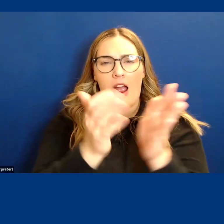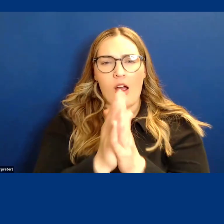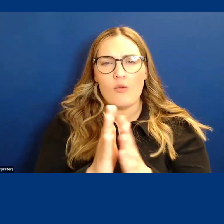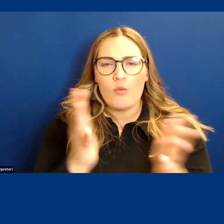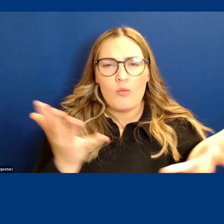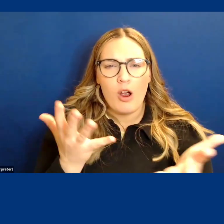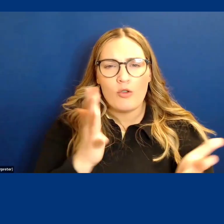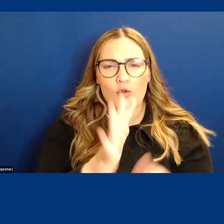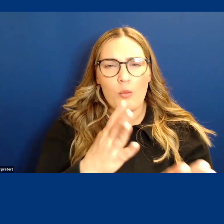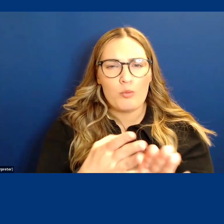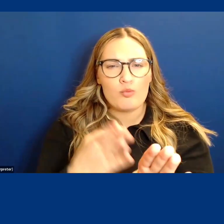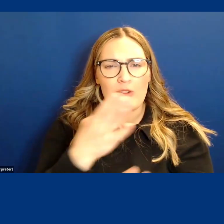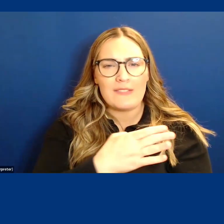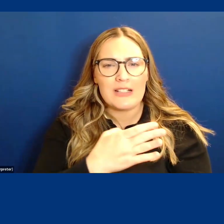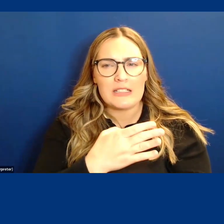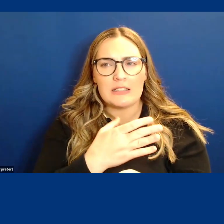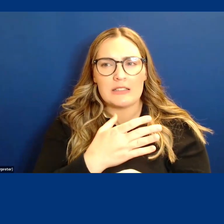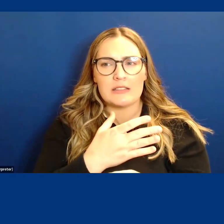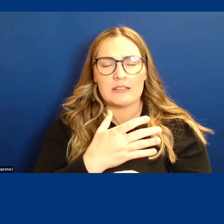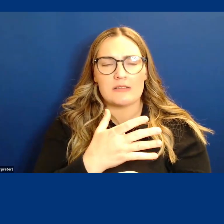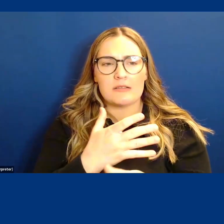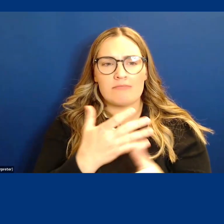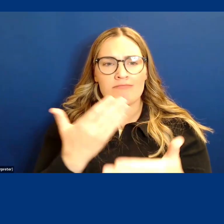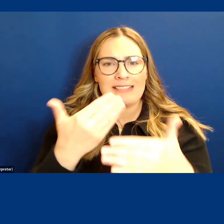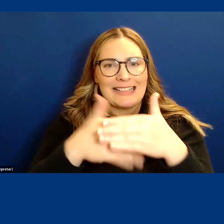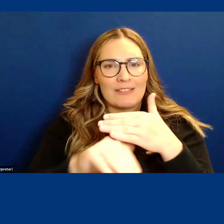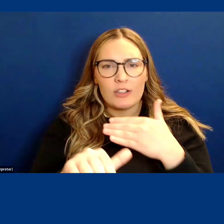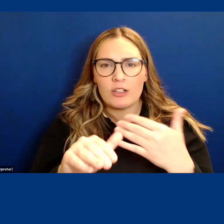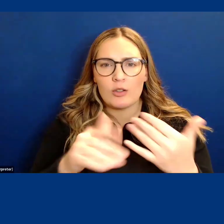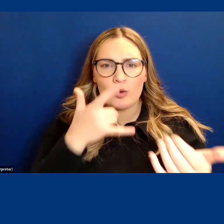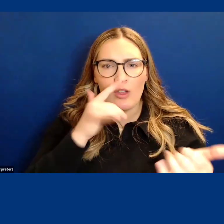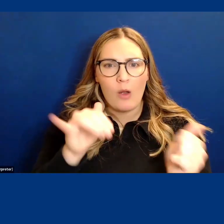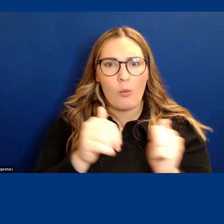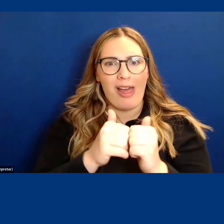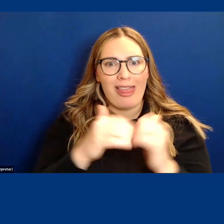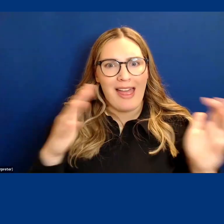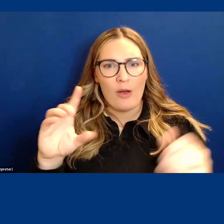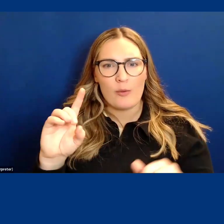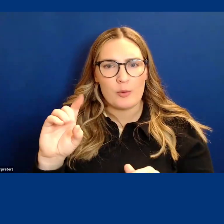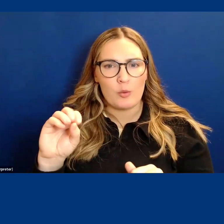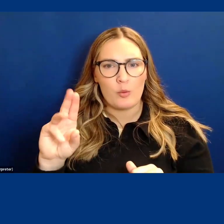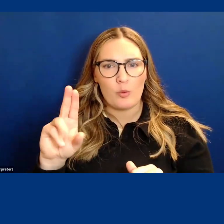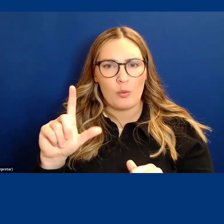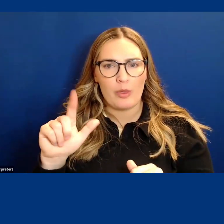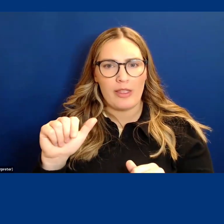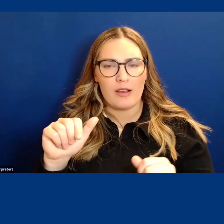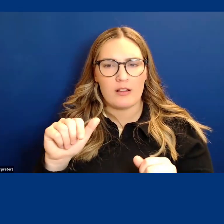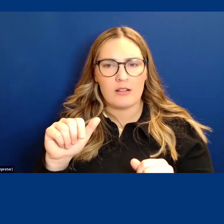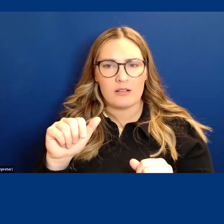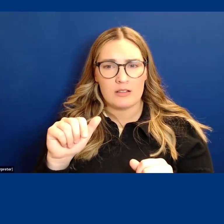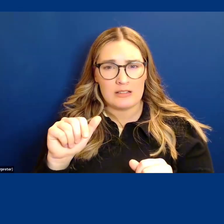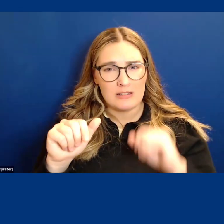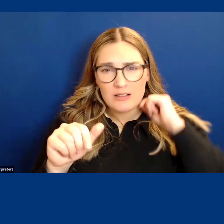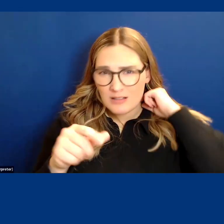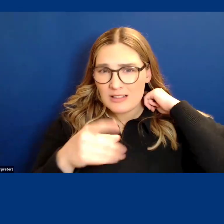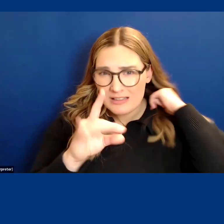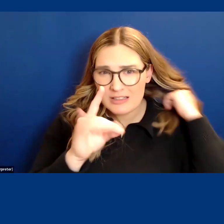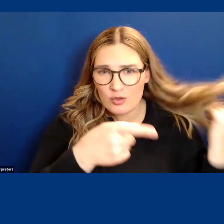deliveries were like without a doula? So, for example, did you ask for accommodations?